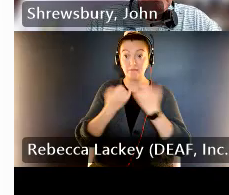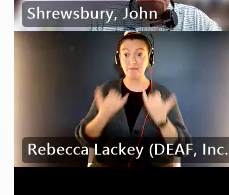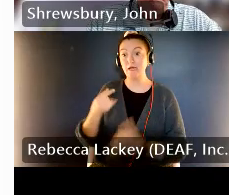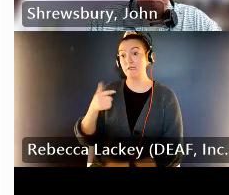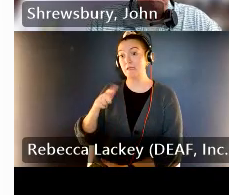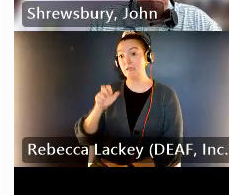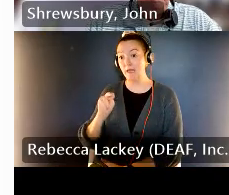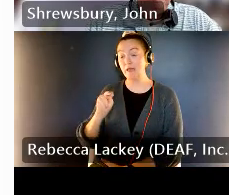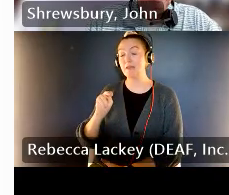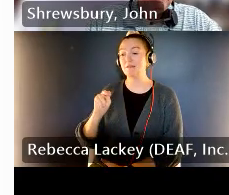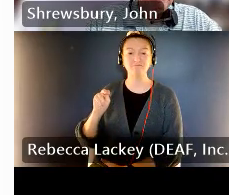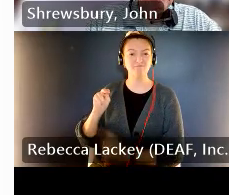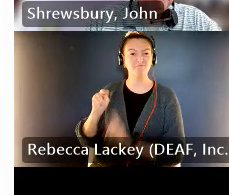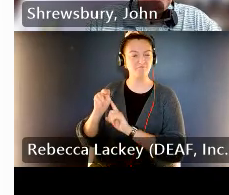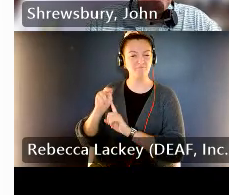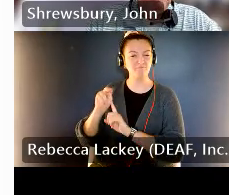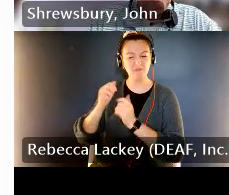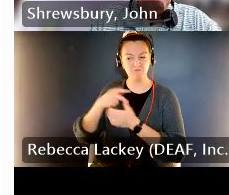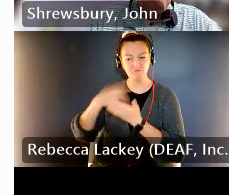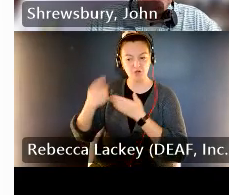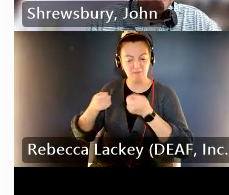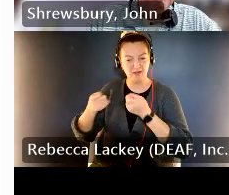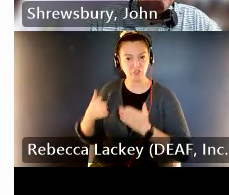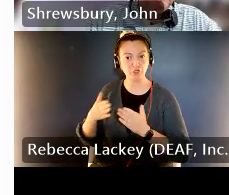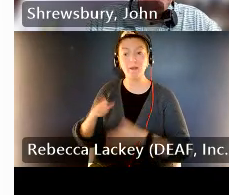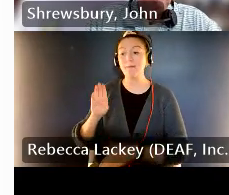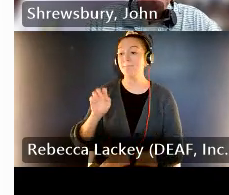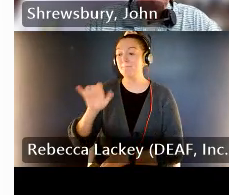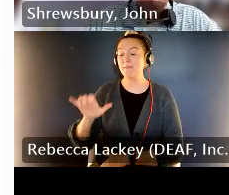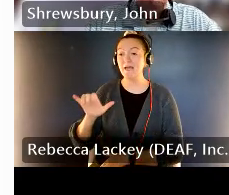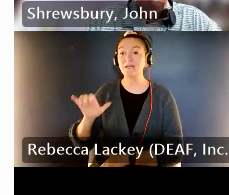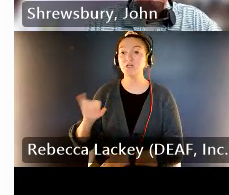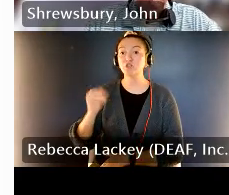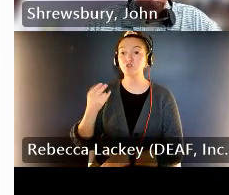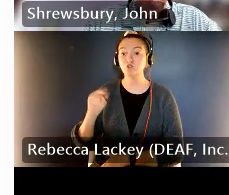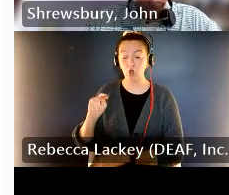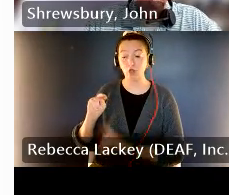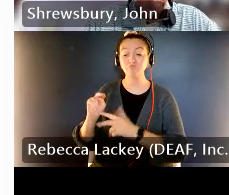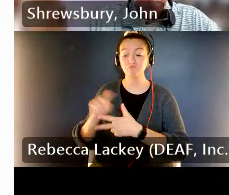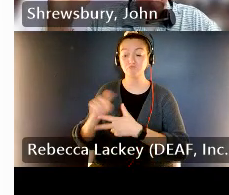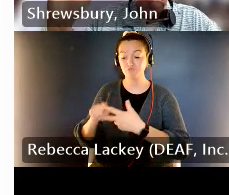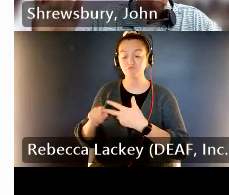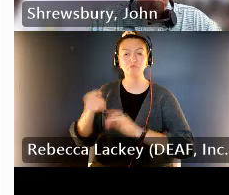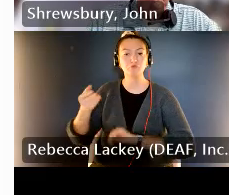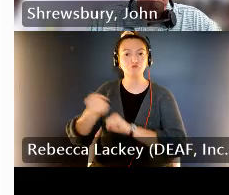our Division Manager for Project Development. Betty Tessu and John Shrewsbury are planning support supervisors for project